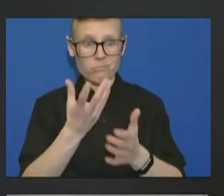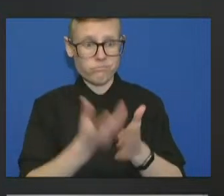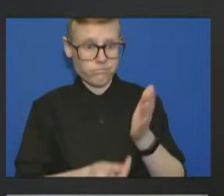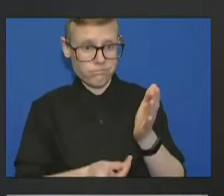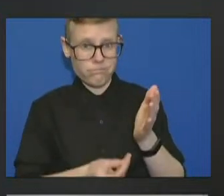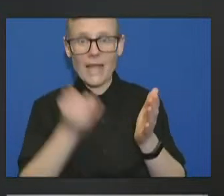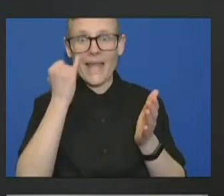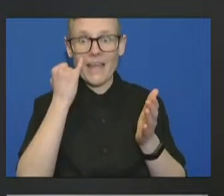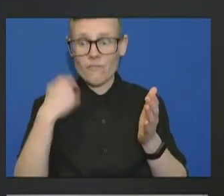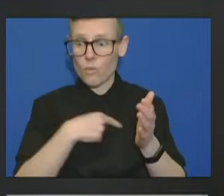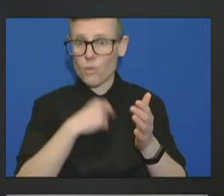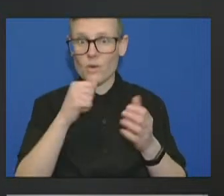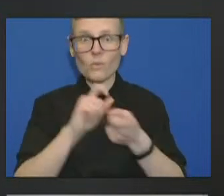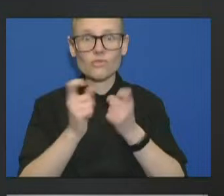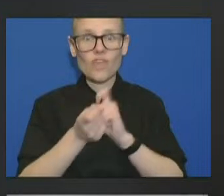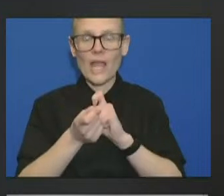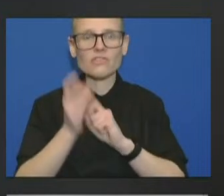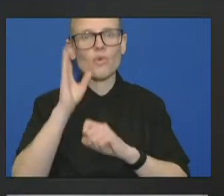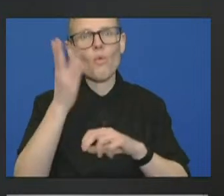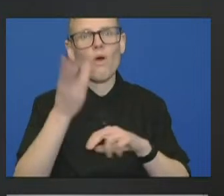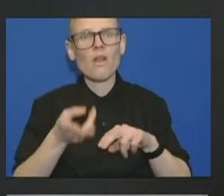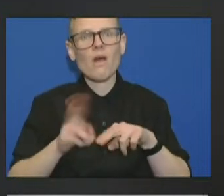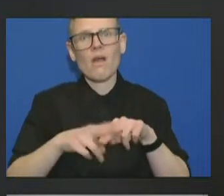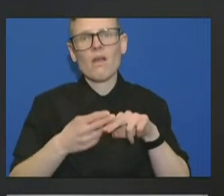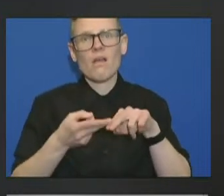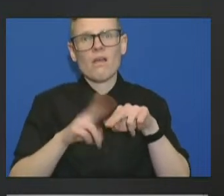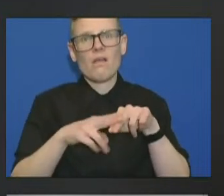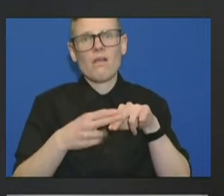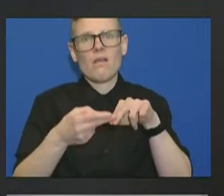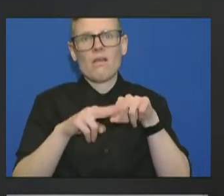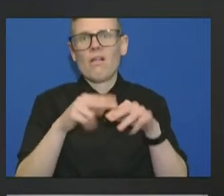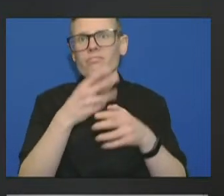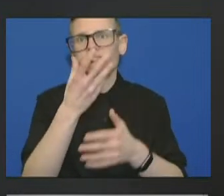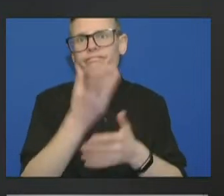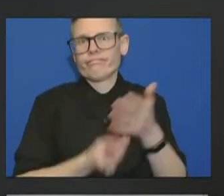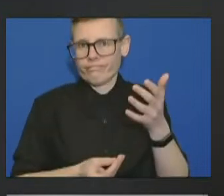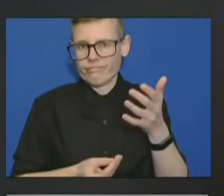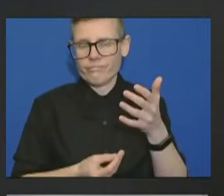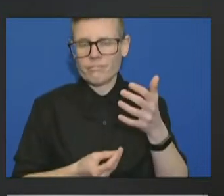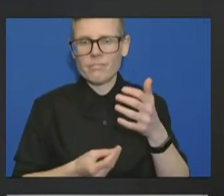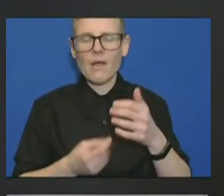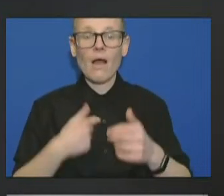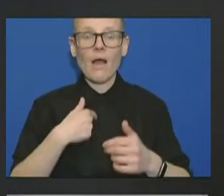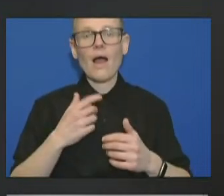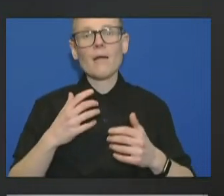we have an $80 million hole that if we did nothing about it,